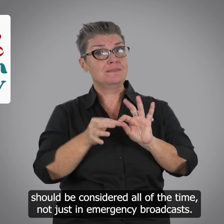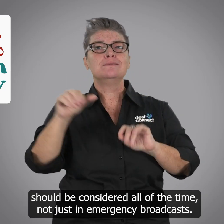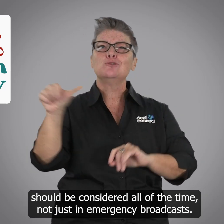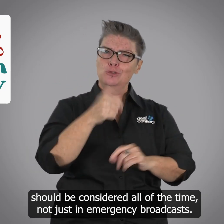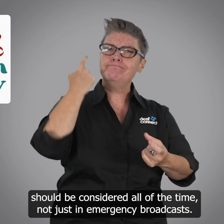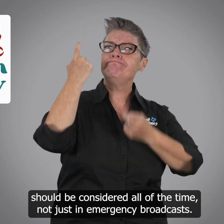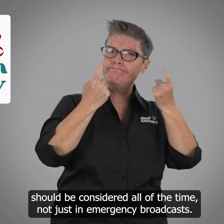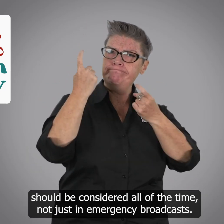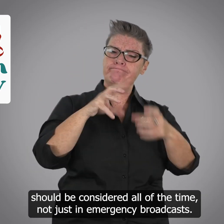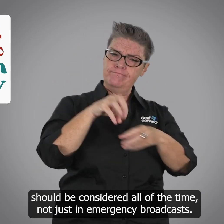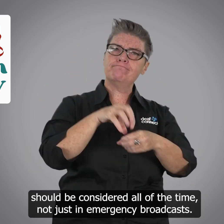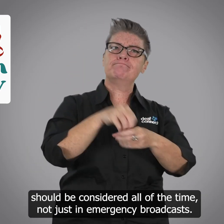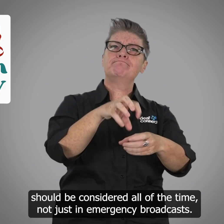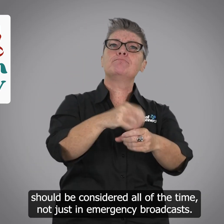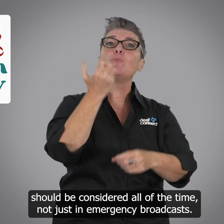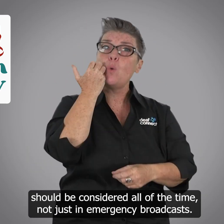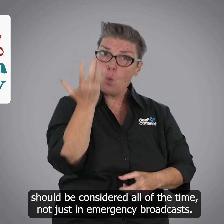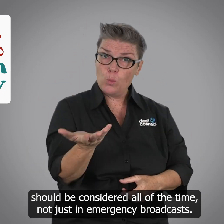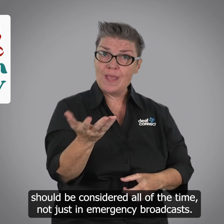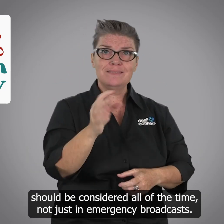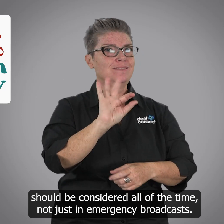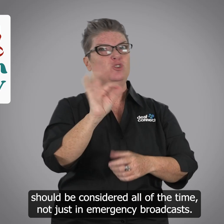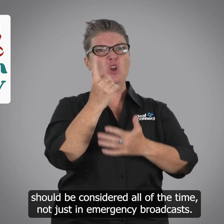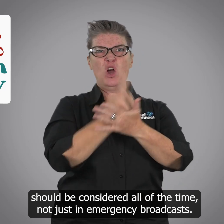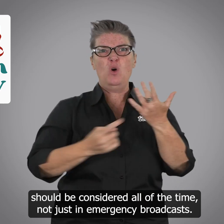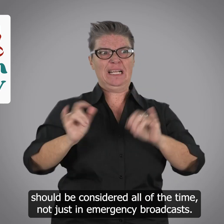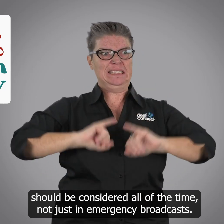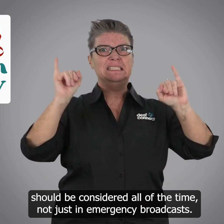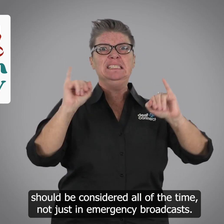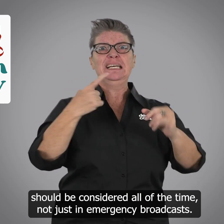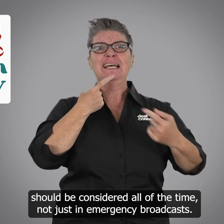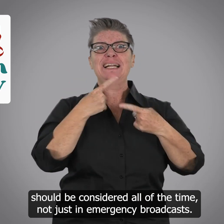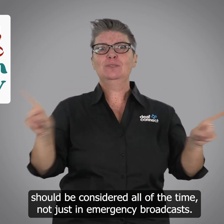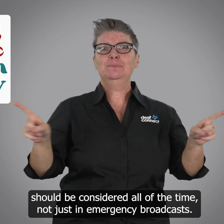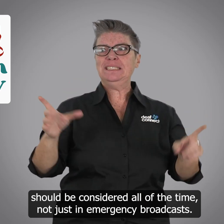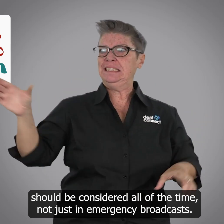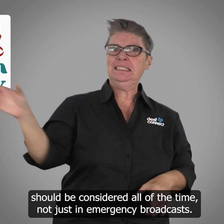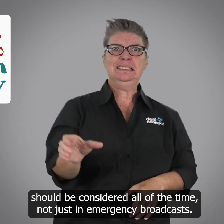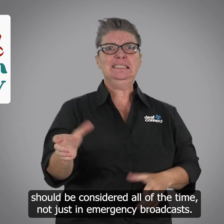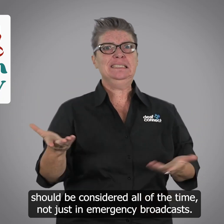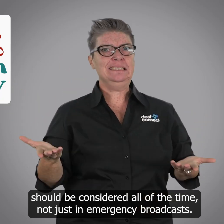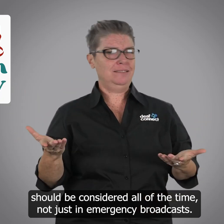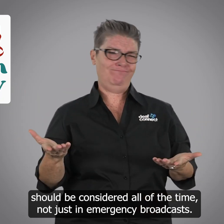should be considered all of the time, not just in emergency broadcasts.